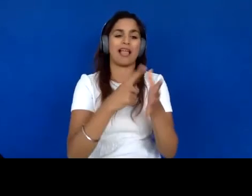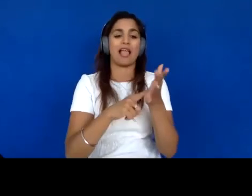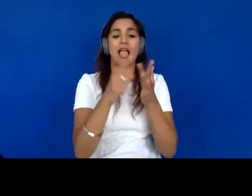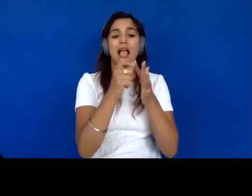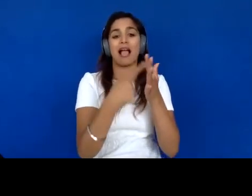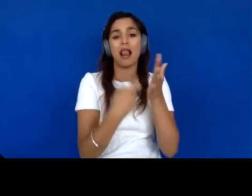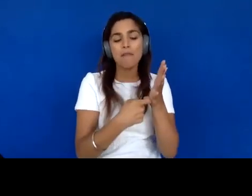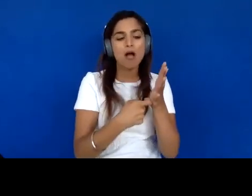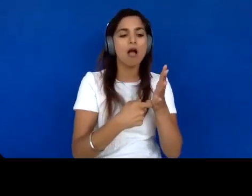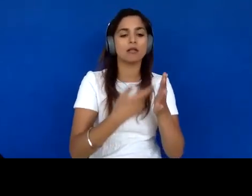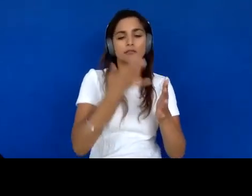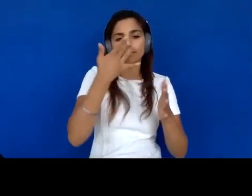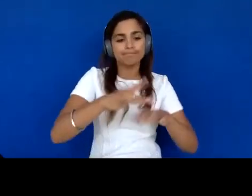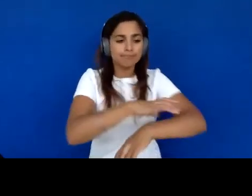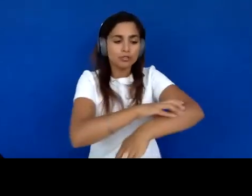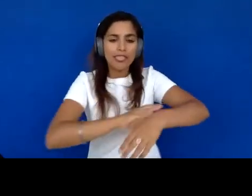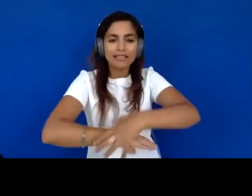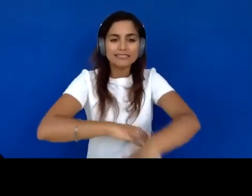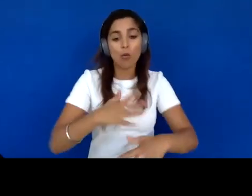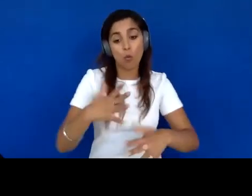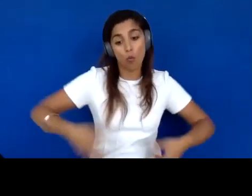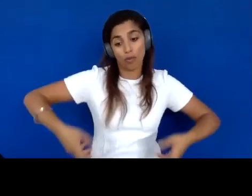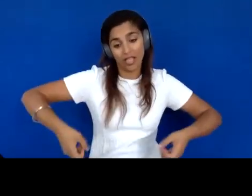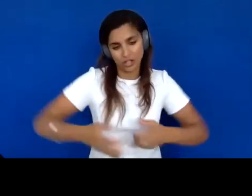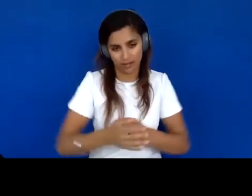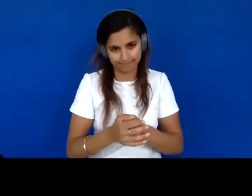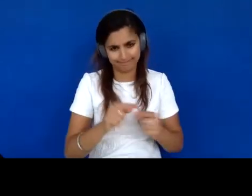contrast the social model focuses on the idea of disability as a form of social